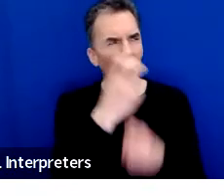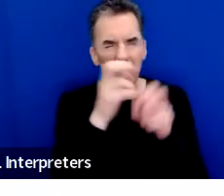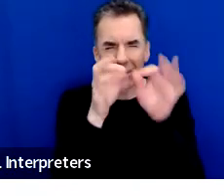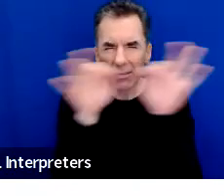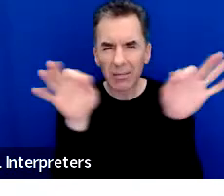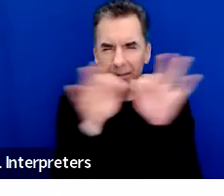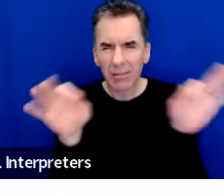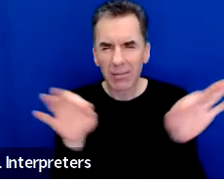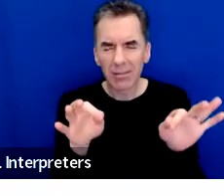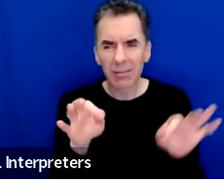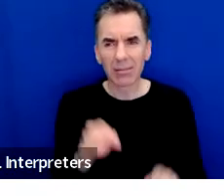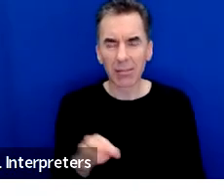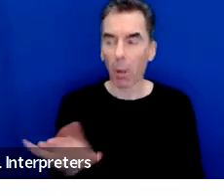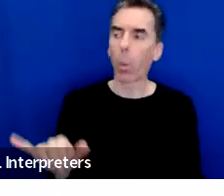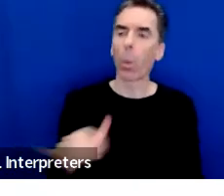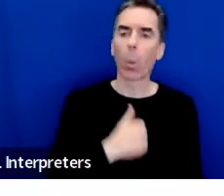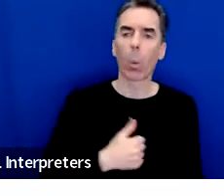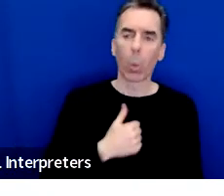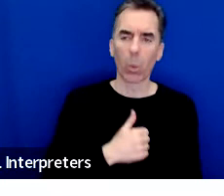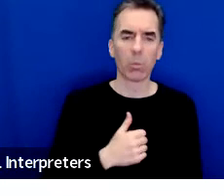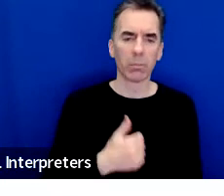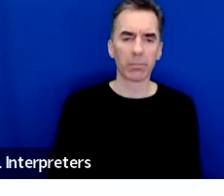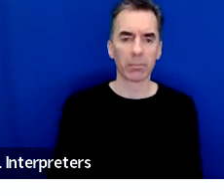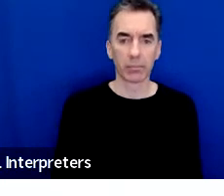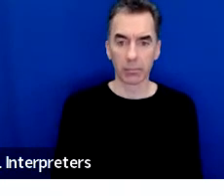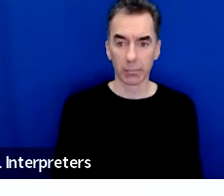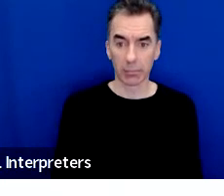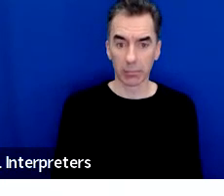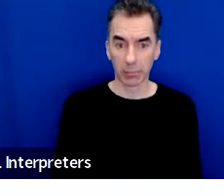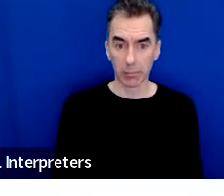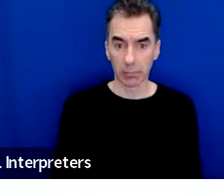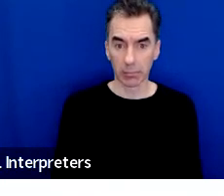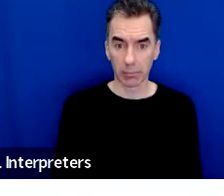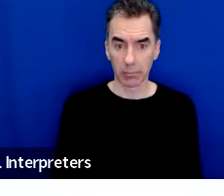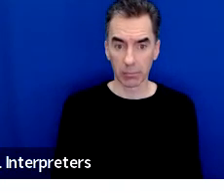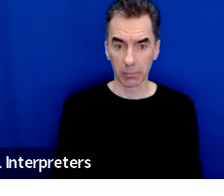a little bit. I'm sorry. Is that better? So